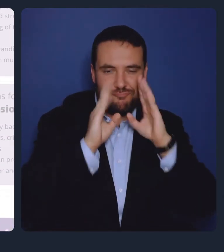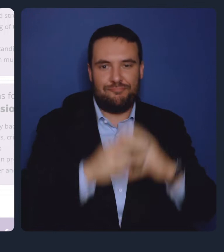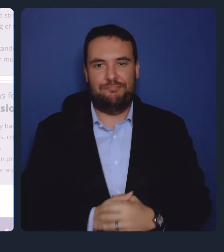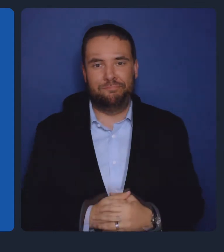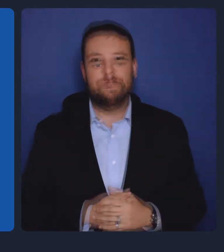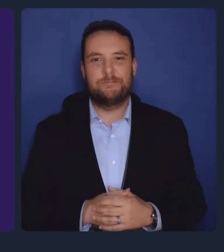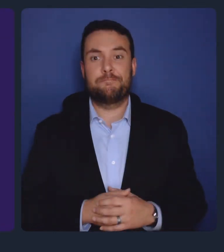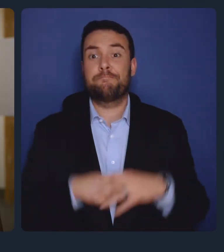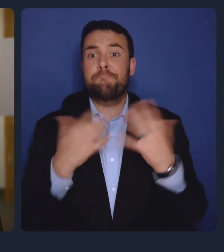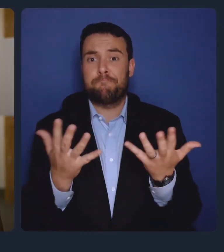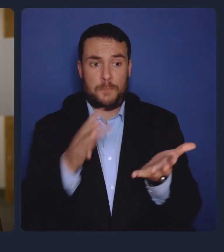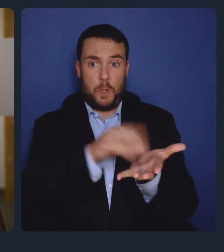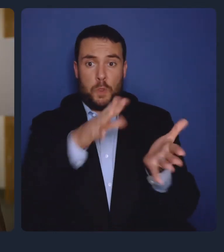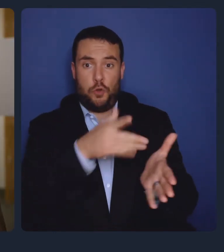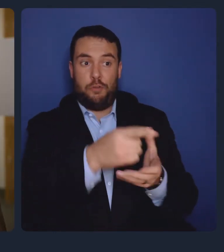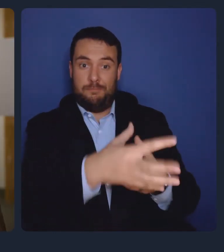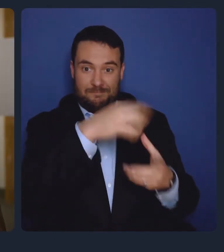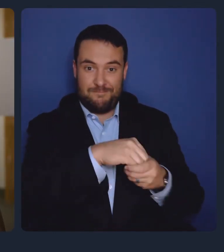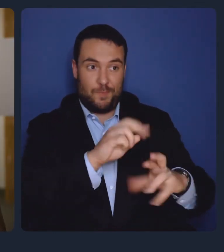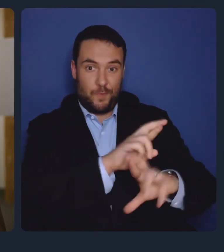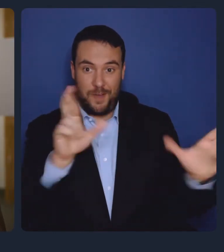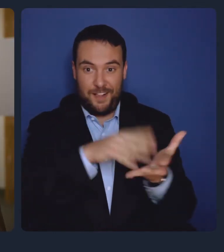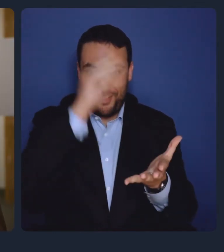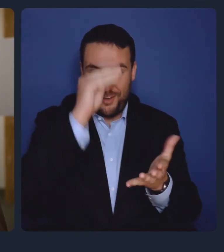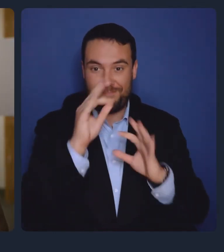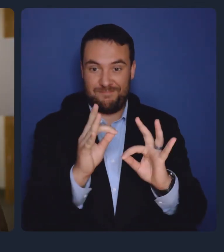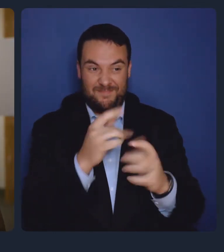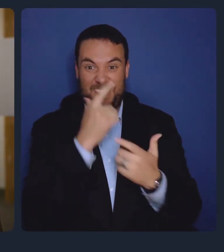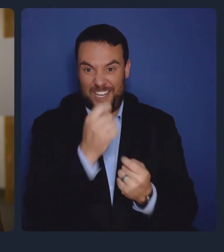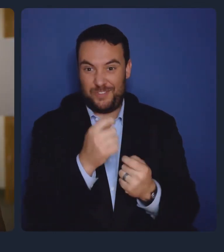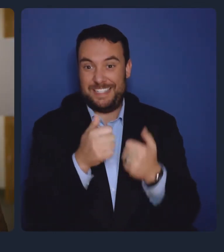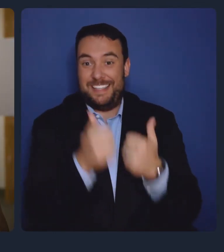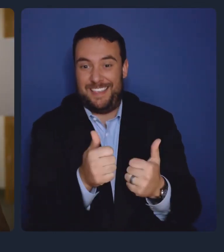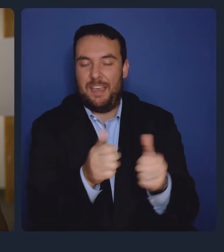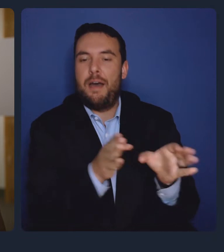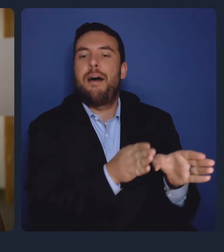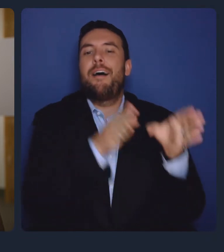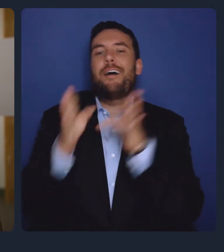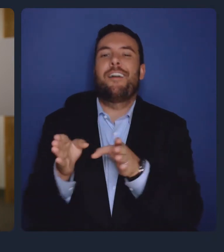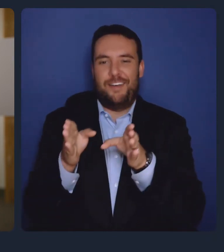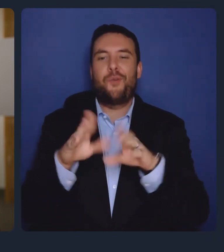So if we’ve got a learner who's engaged and ready to learn, they're interested then we want to make sure we're providing options and choice